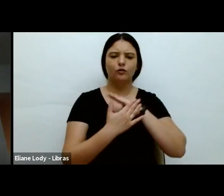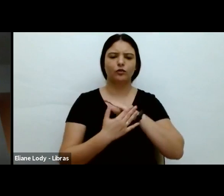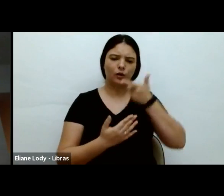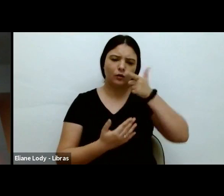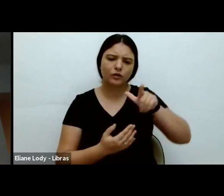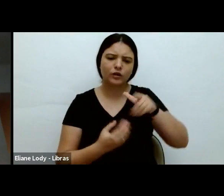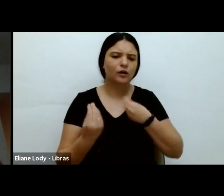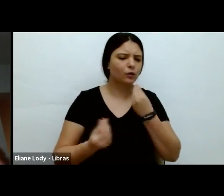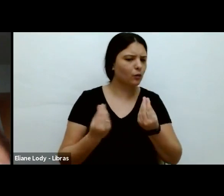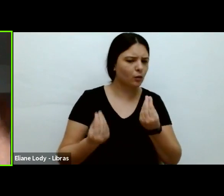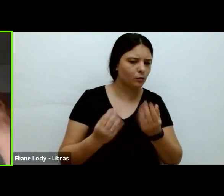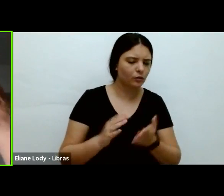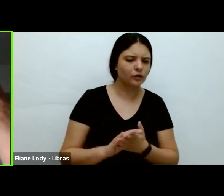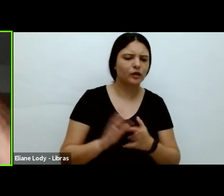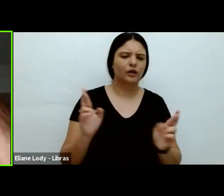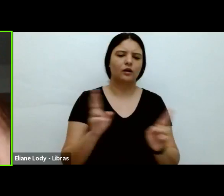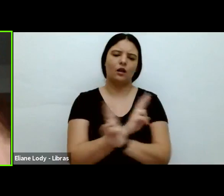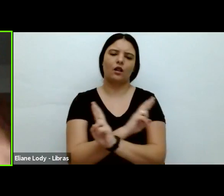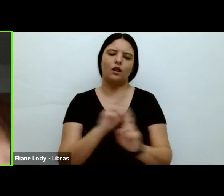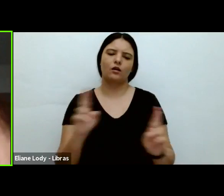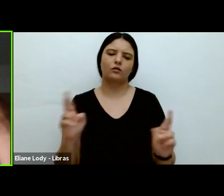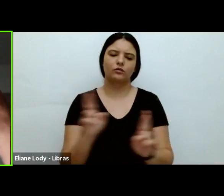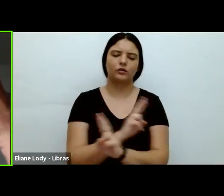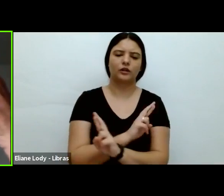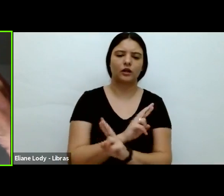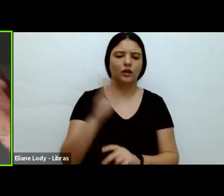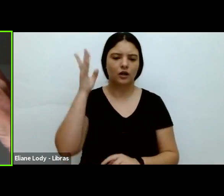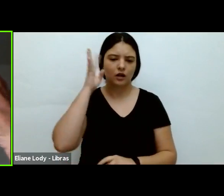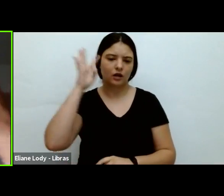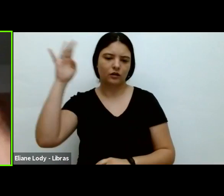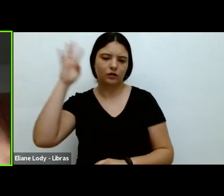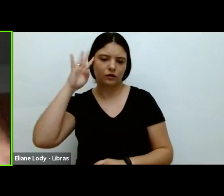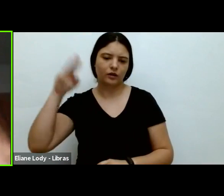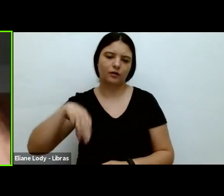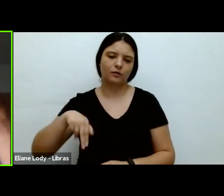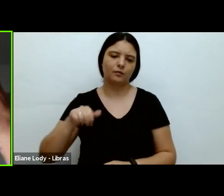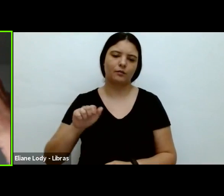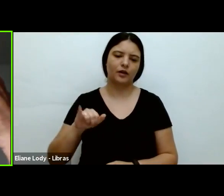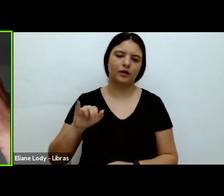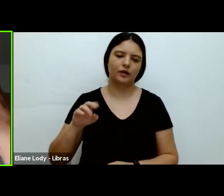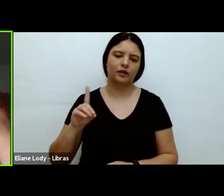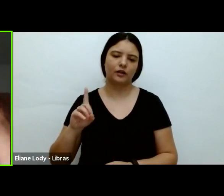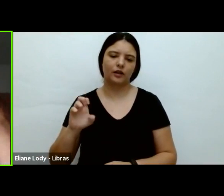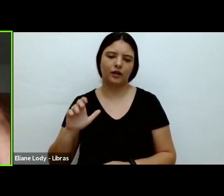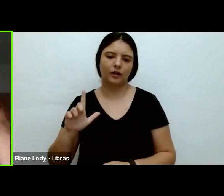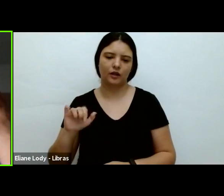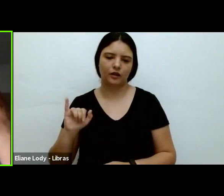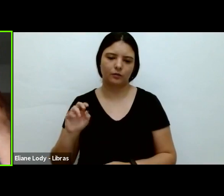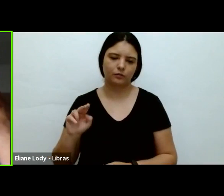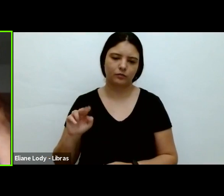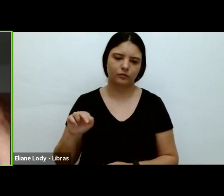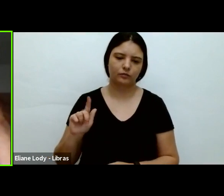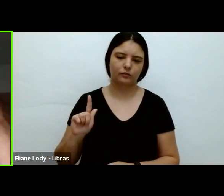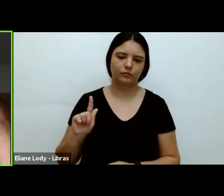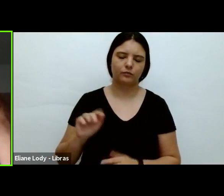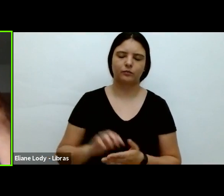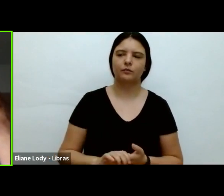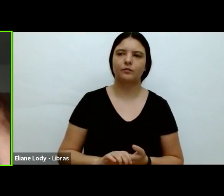never politics. If you think, how would he go maybe helps understanding both concepts and if you could relate to them. mbers here. Yes, very good do not help very much.